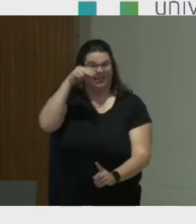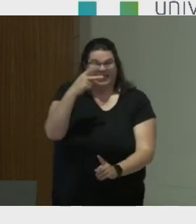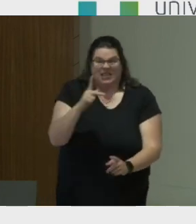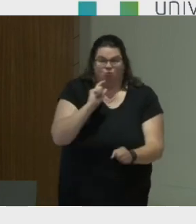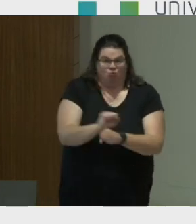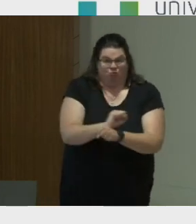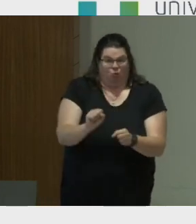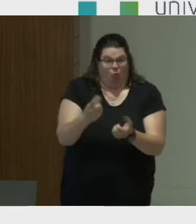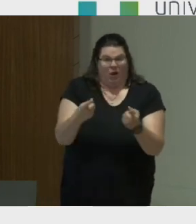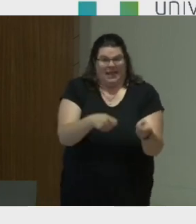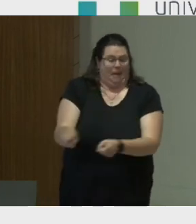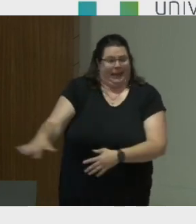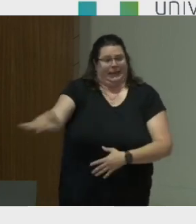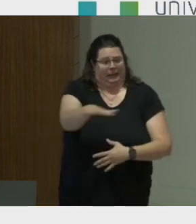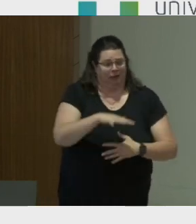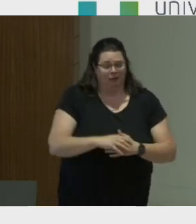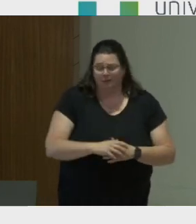Now I will come to more practical things.